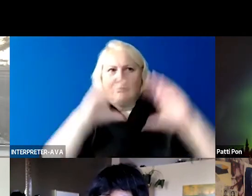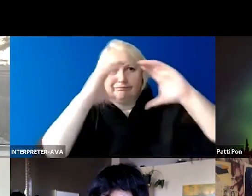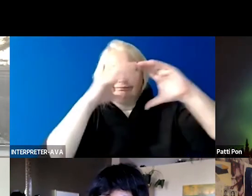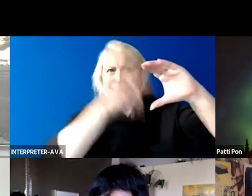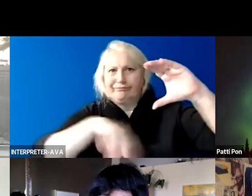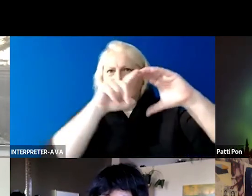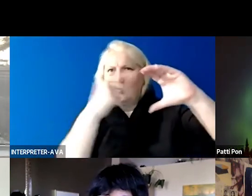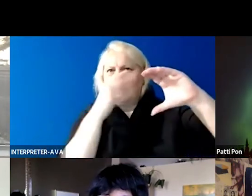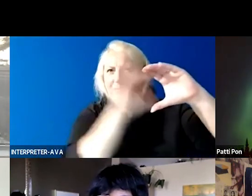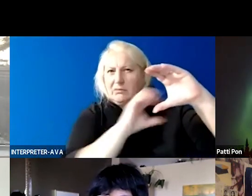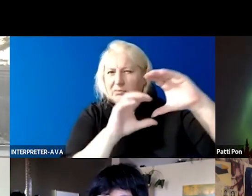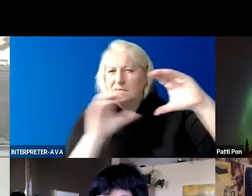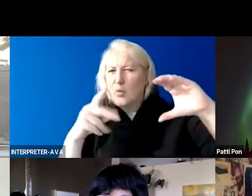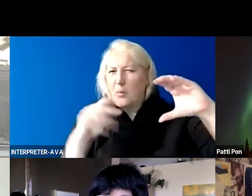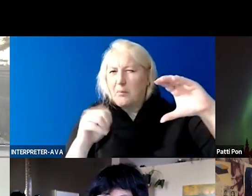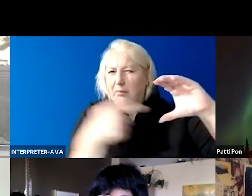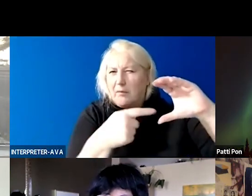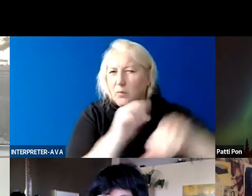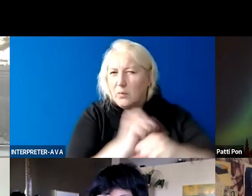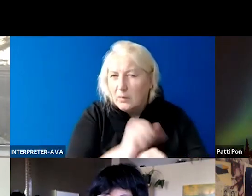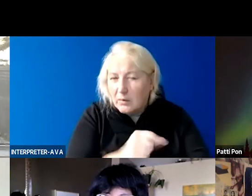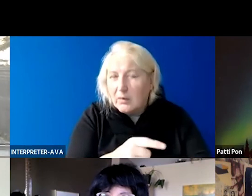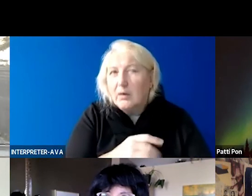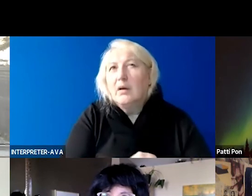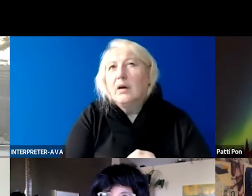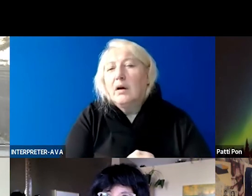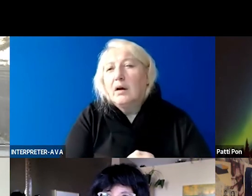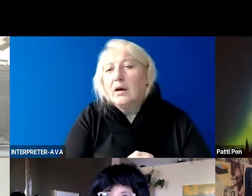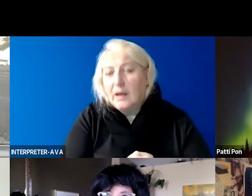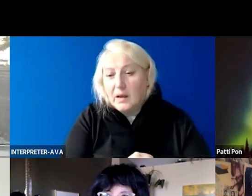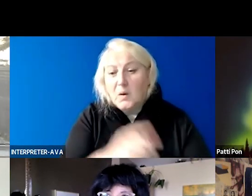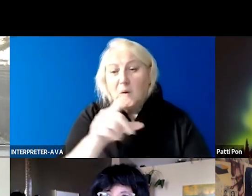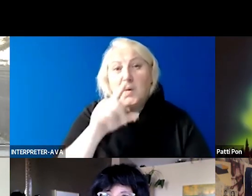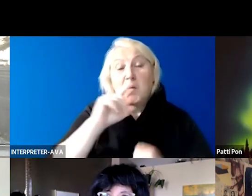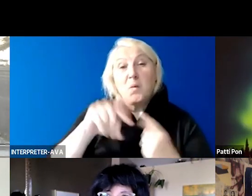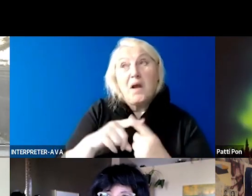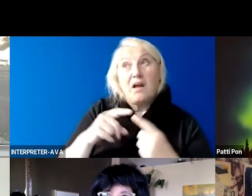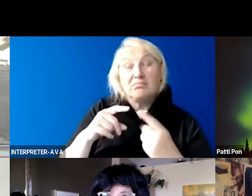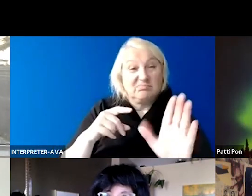and it's something that at the end of the, at the end of when we submit our report,